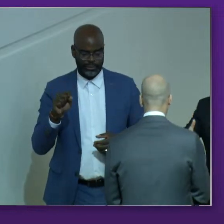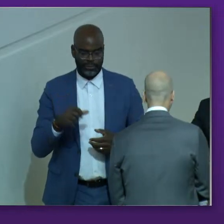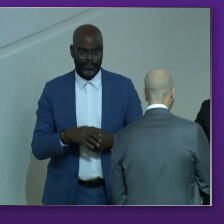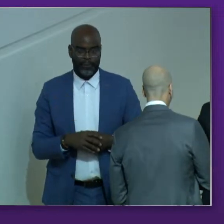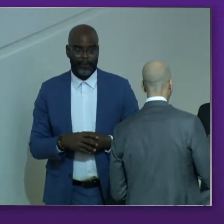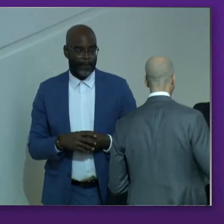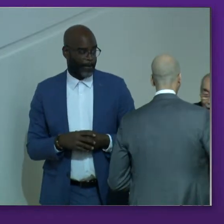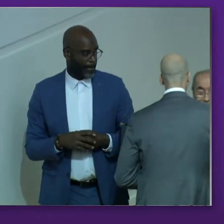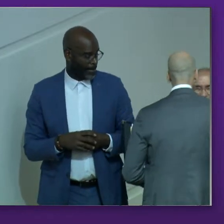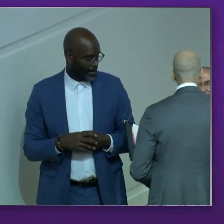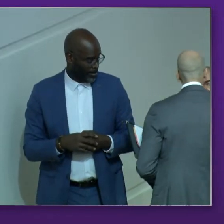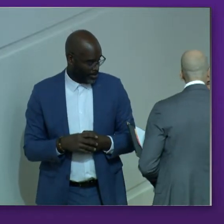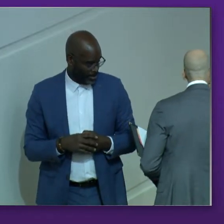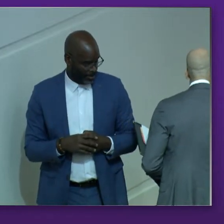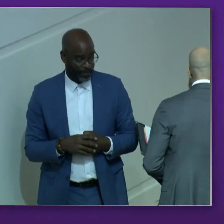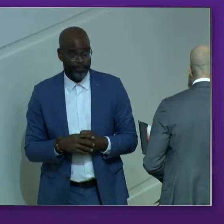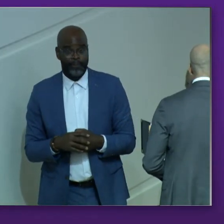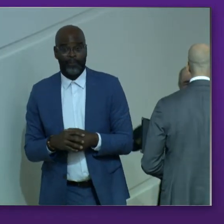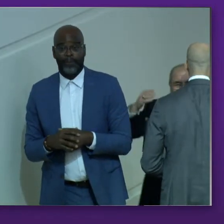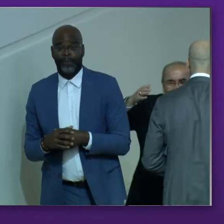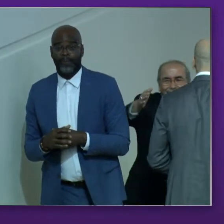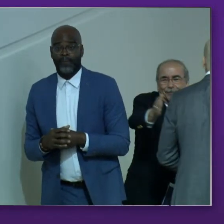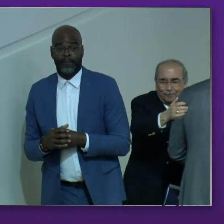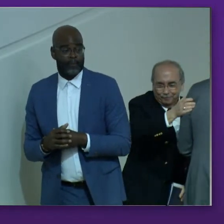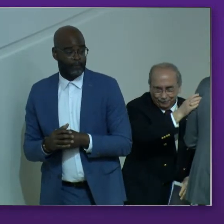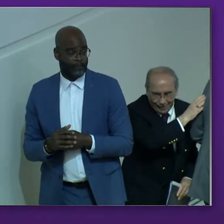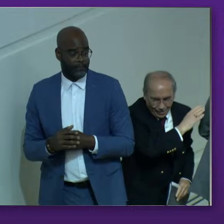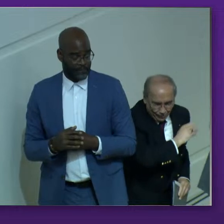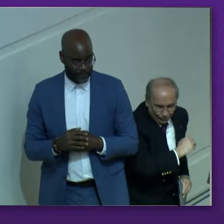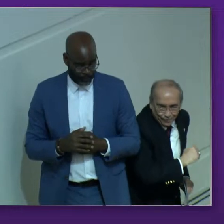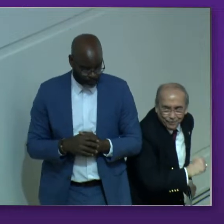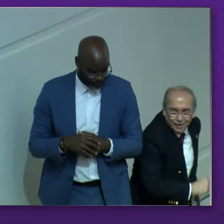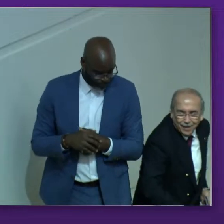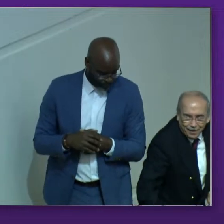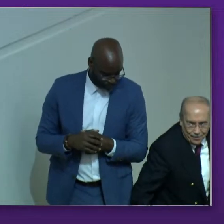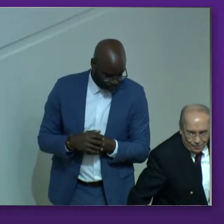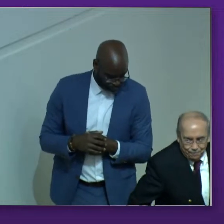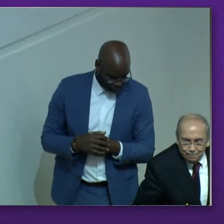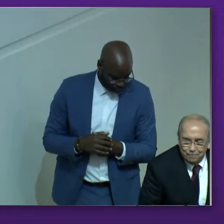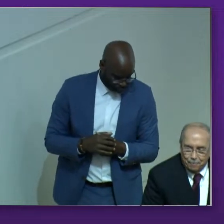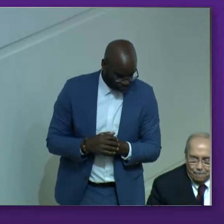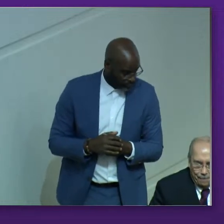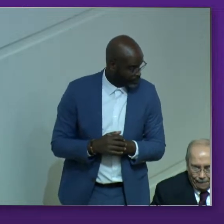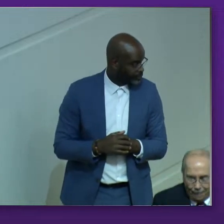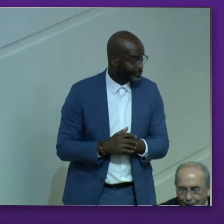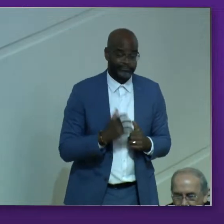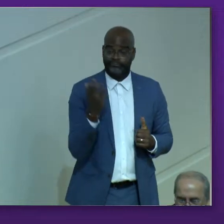MONTGOMERY COLLEGE IS PRESIDENT DOCTOR JERMAIN WILLIAMS.